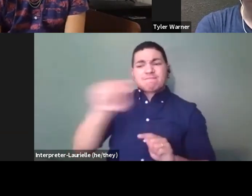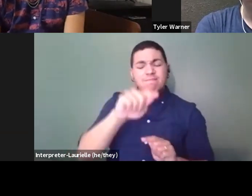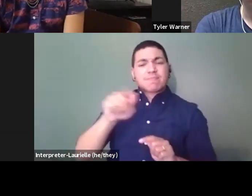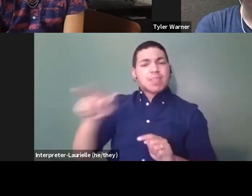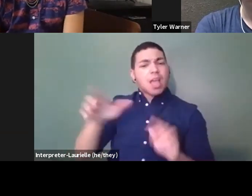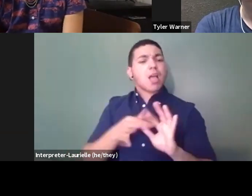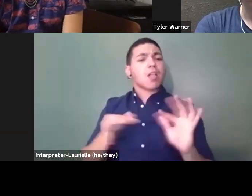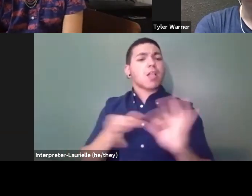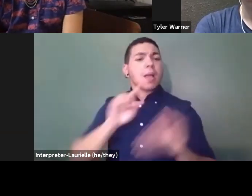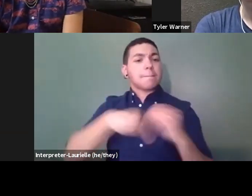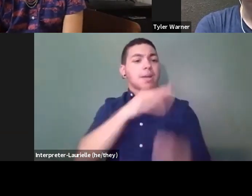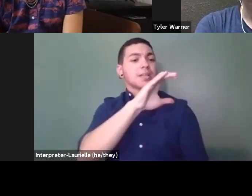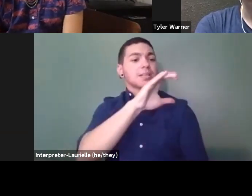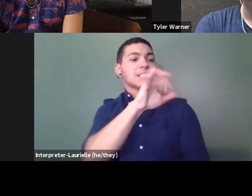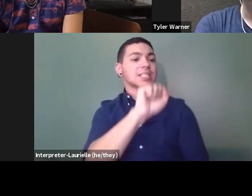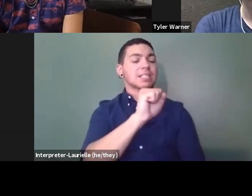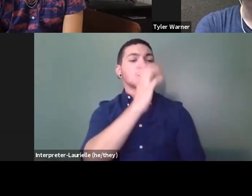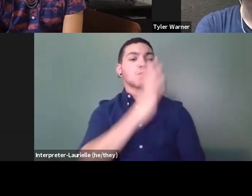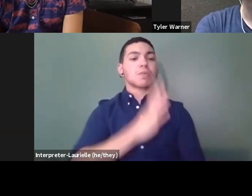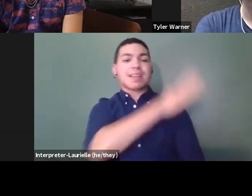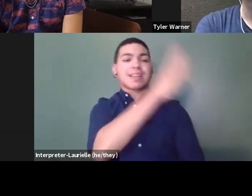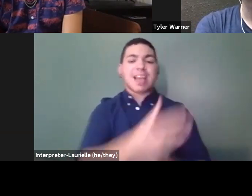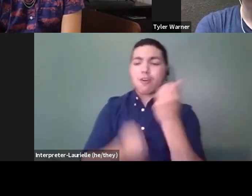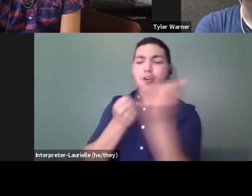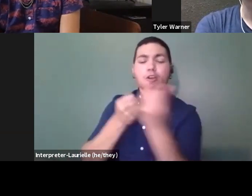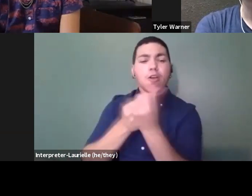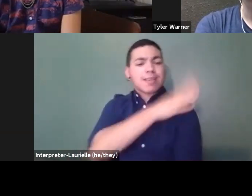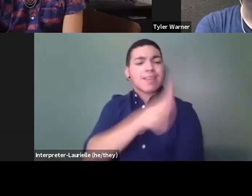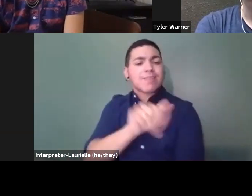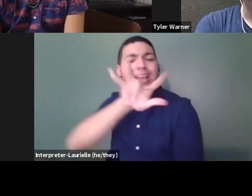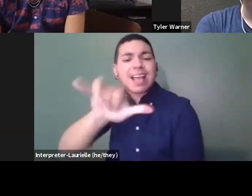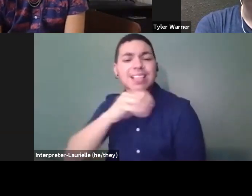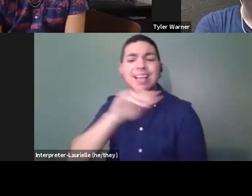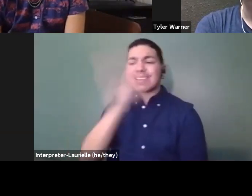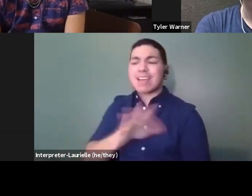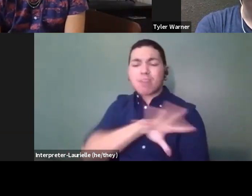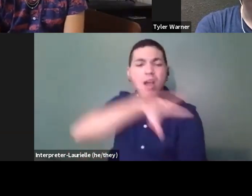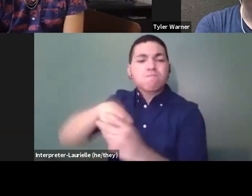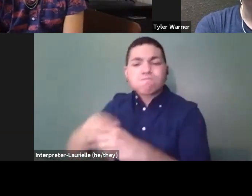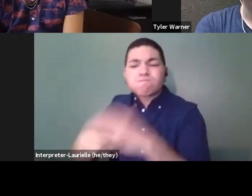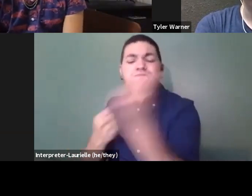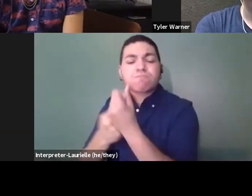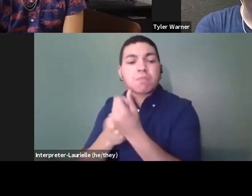Like these are the new allies and, you know, the people that will have their backs.